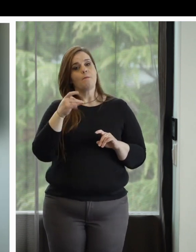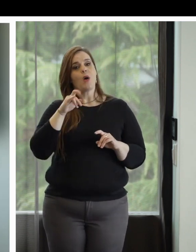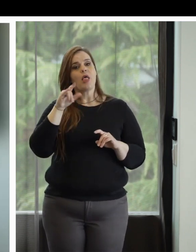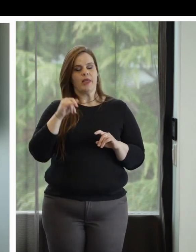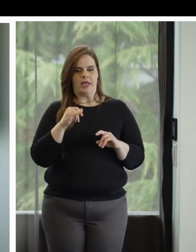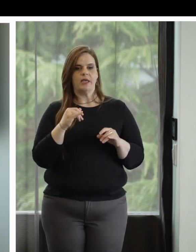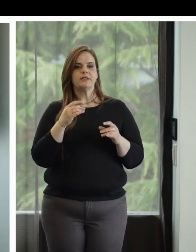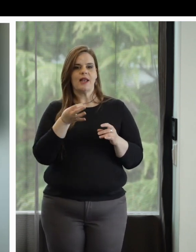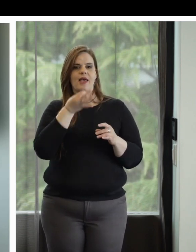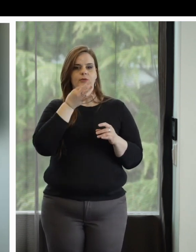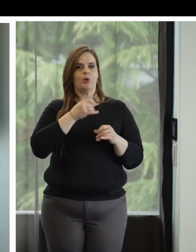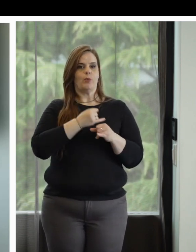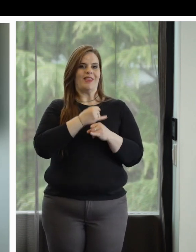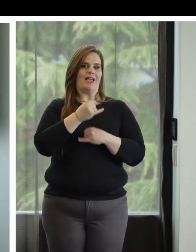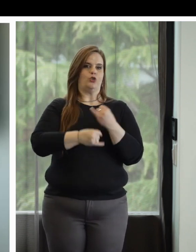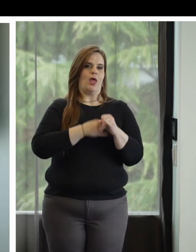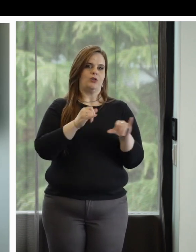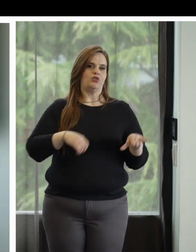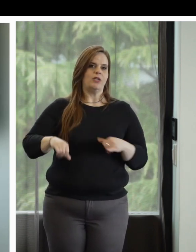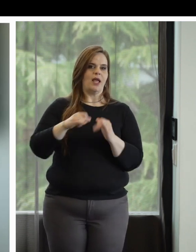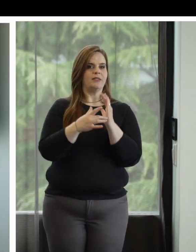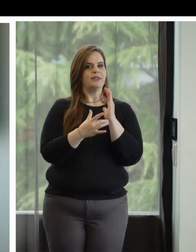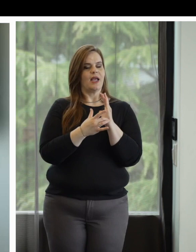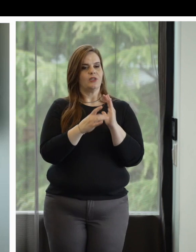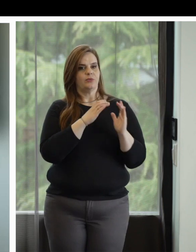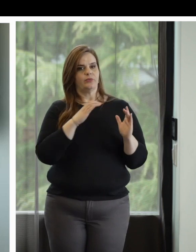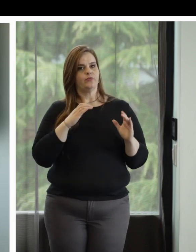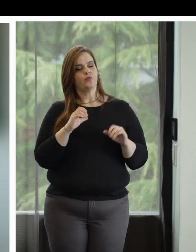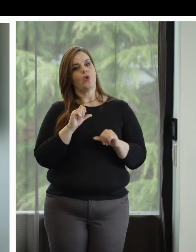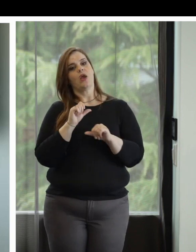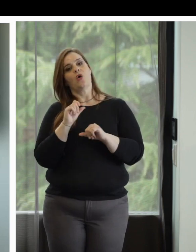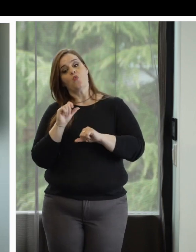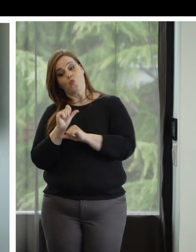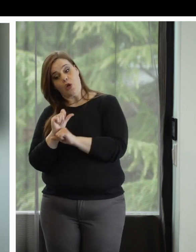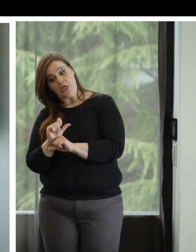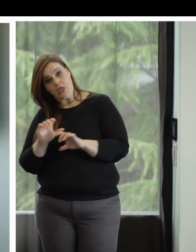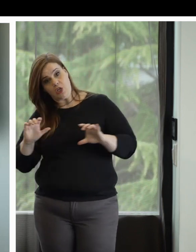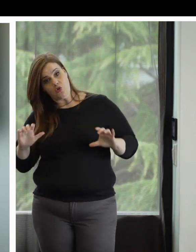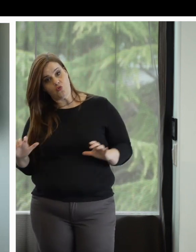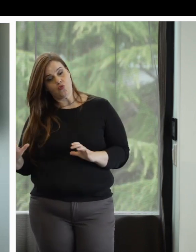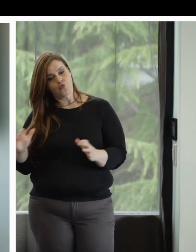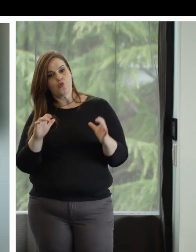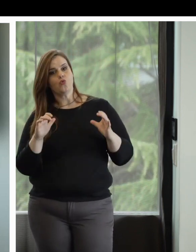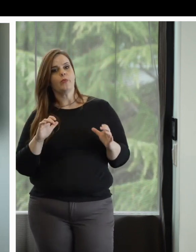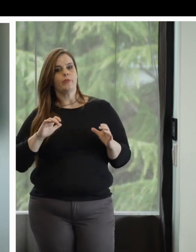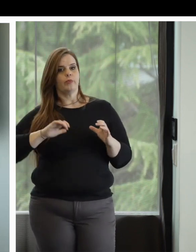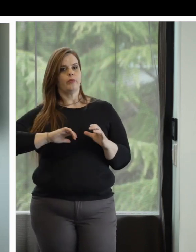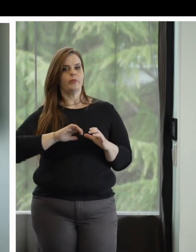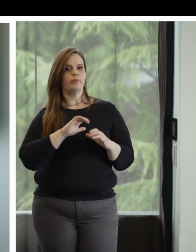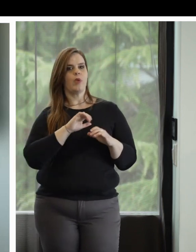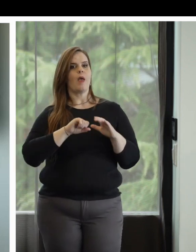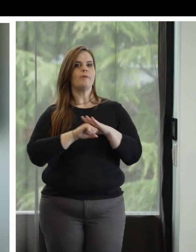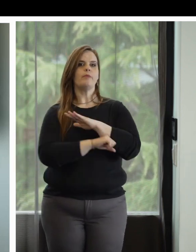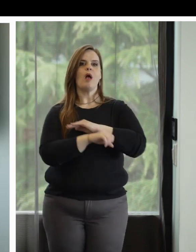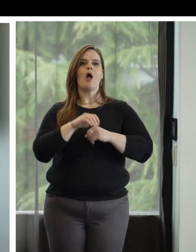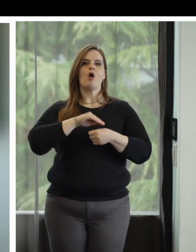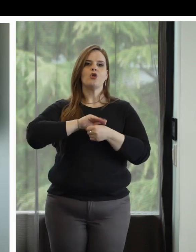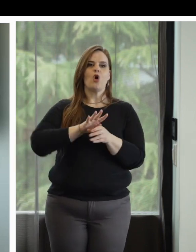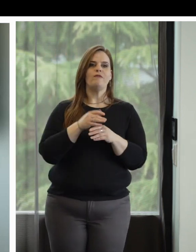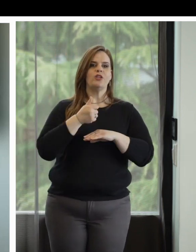organizations, technical committees, working groups 8 on public transport and emergency and working group